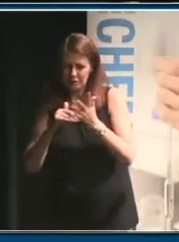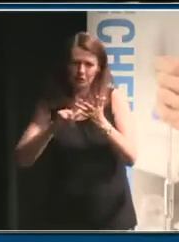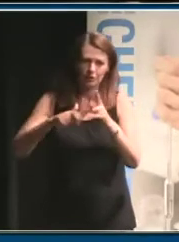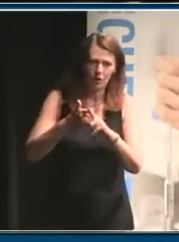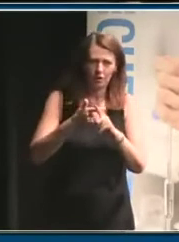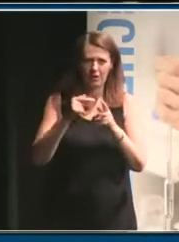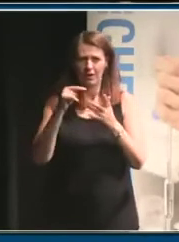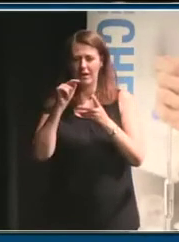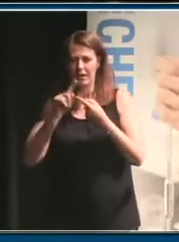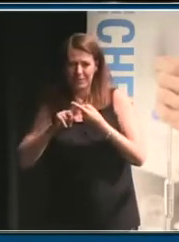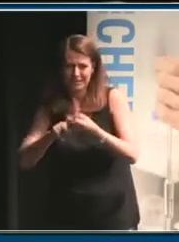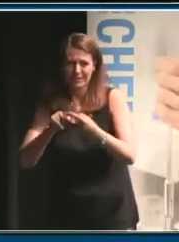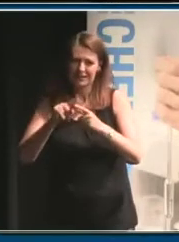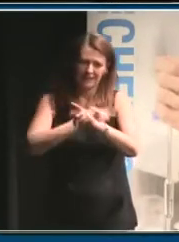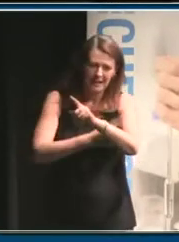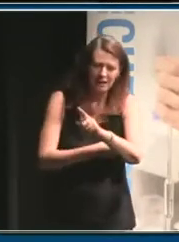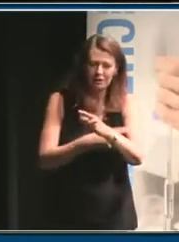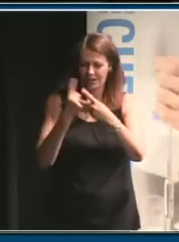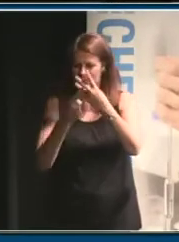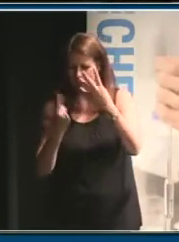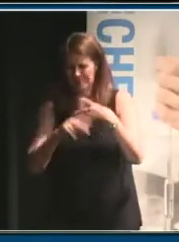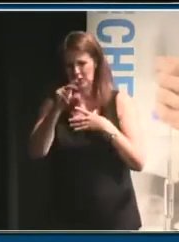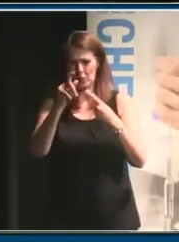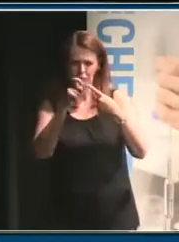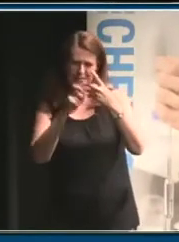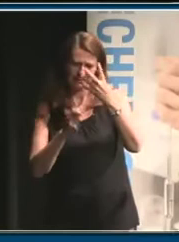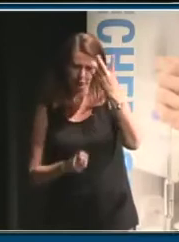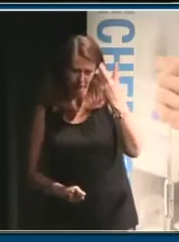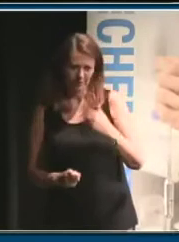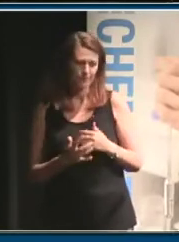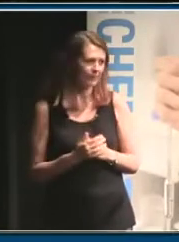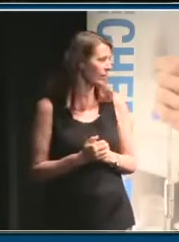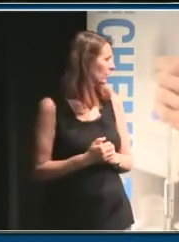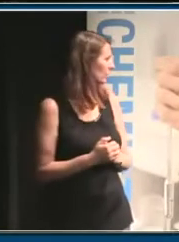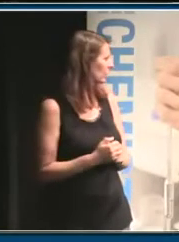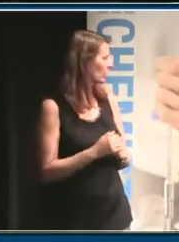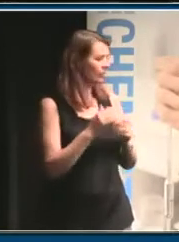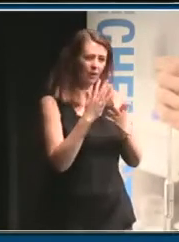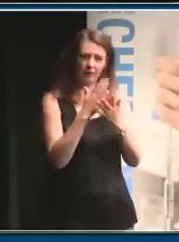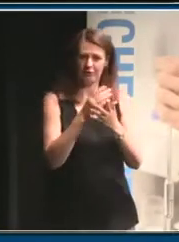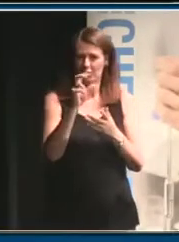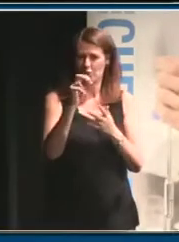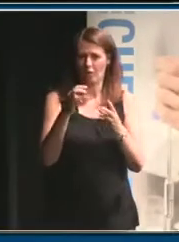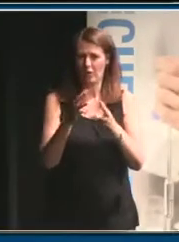the persistence, the energy. Well there's 12 principles of the green chemistry so I’d say there's 12 ways of breaking it down but that's the point it's no bigger